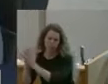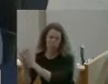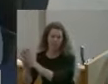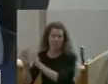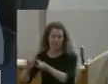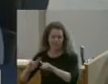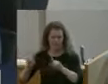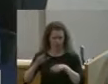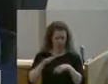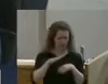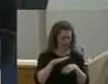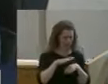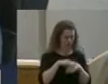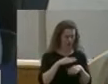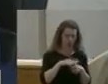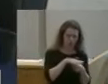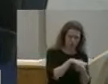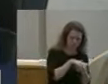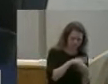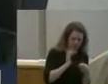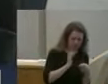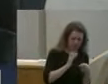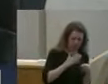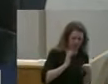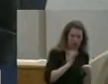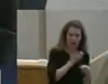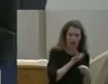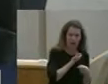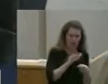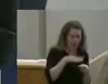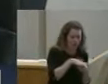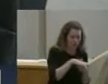That being said, I, it's the best that we got and it's it's worth looking at to